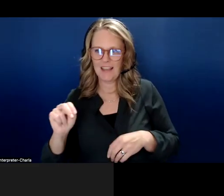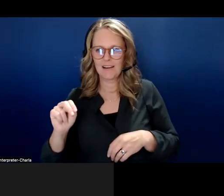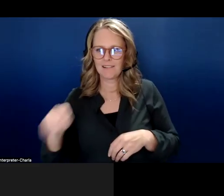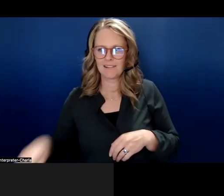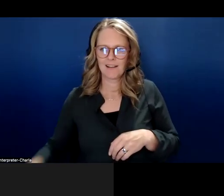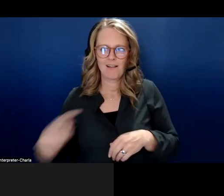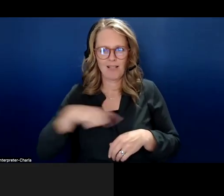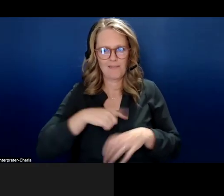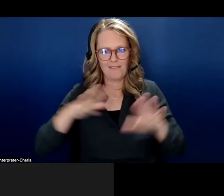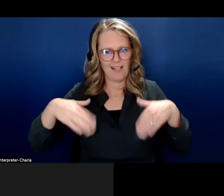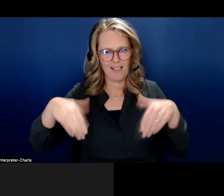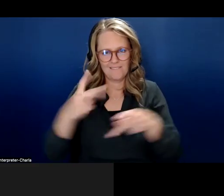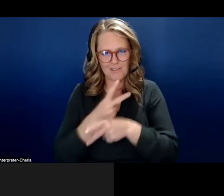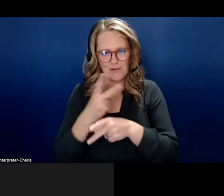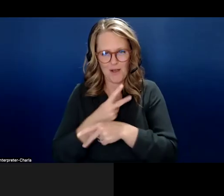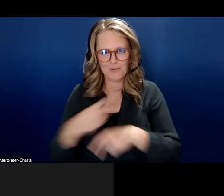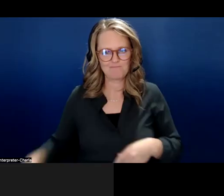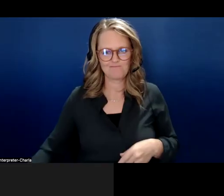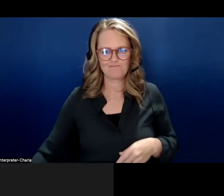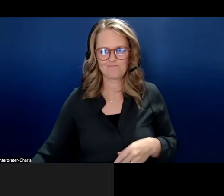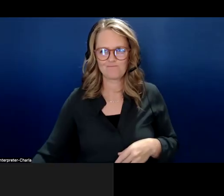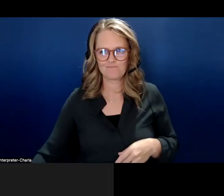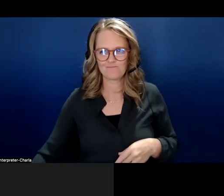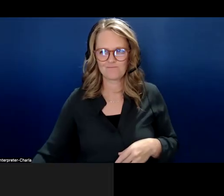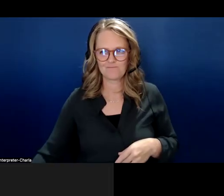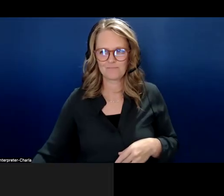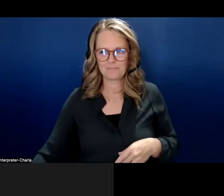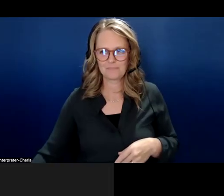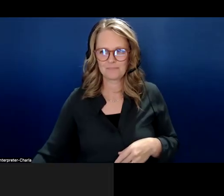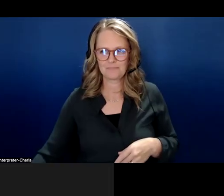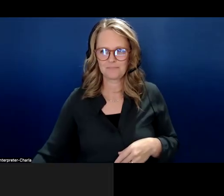So we will have kind of a high level idea I think